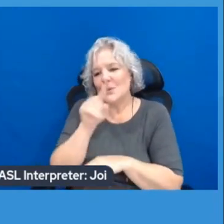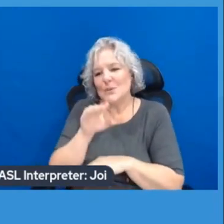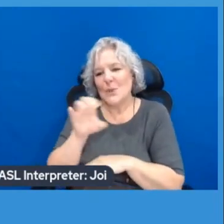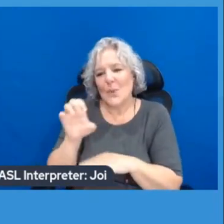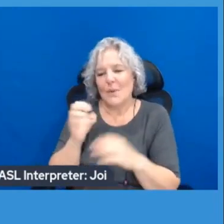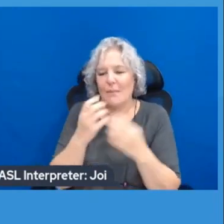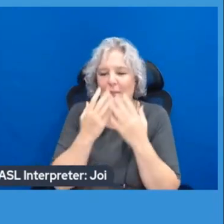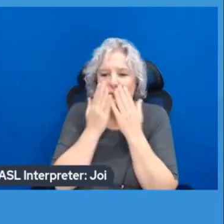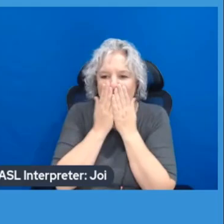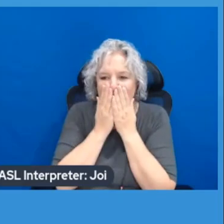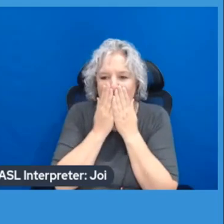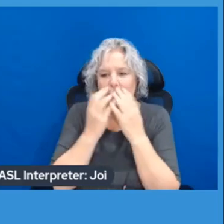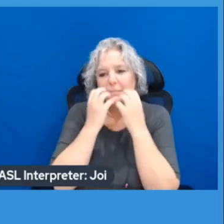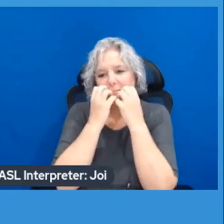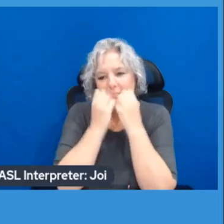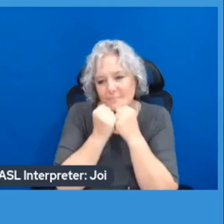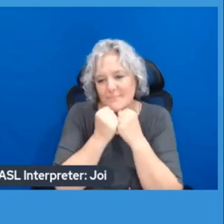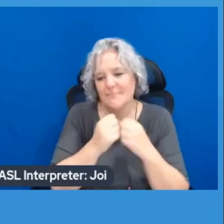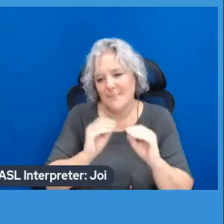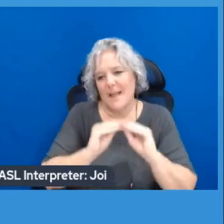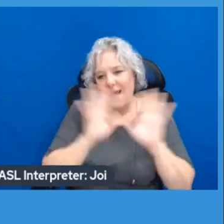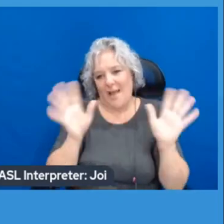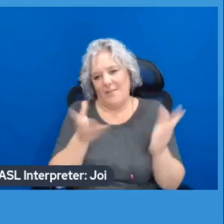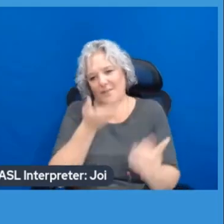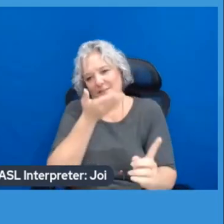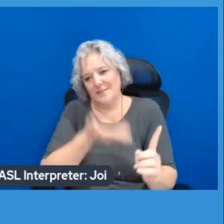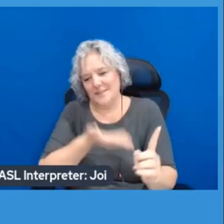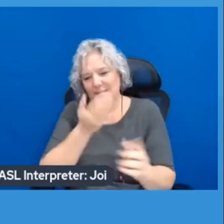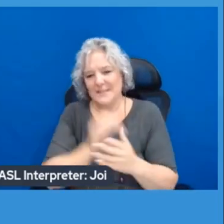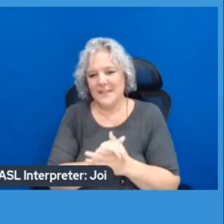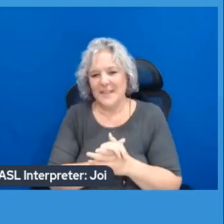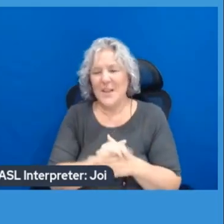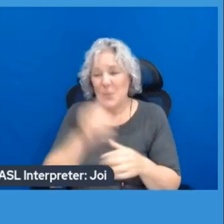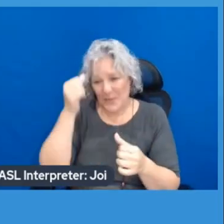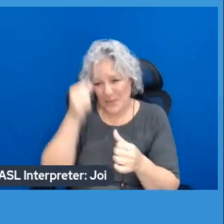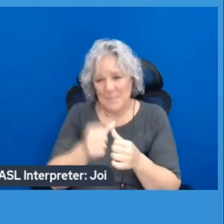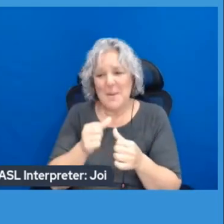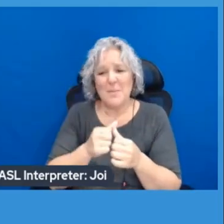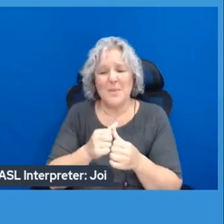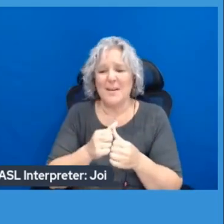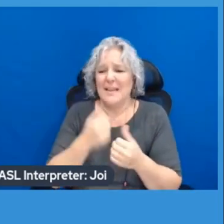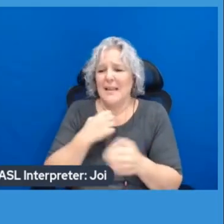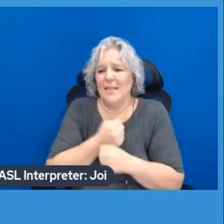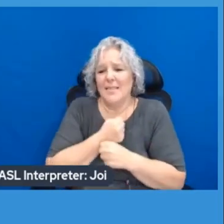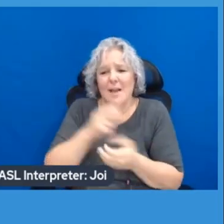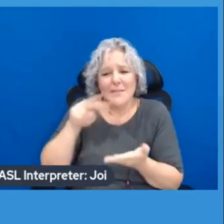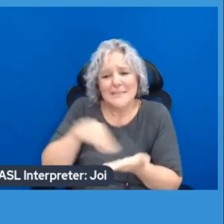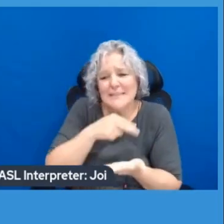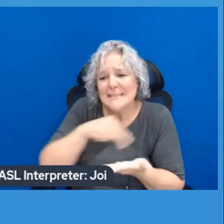Of course, we remember his Greekness, his love for dancing, shouting opa,